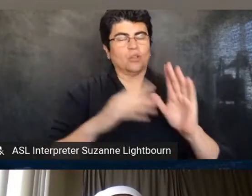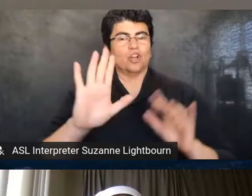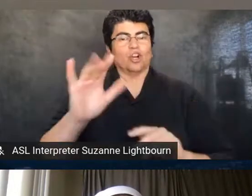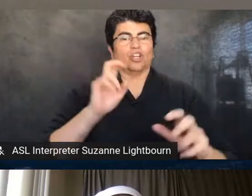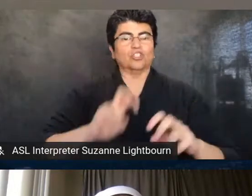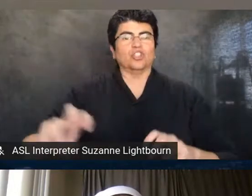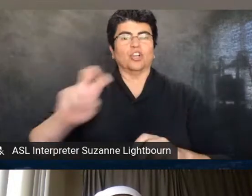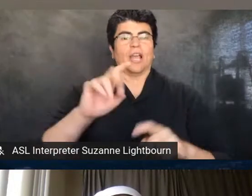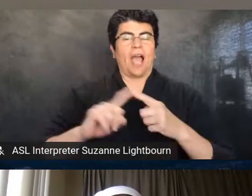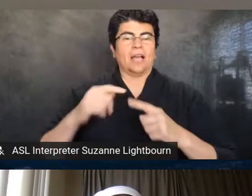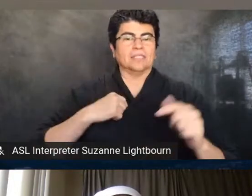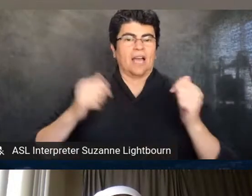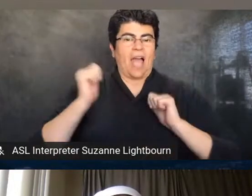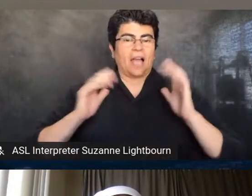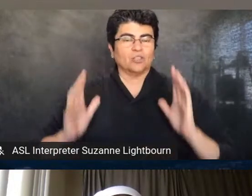model and style influencer,